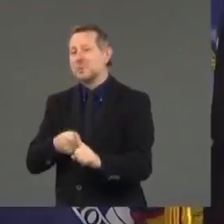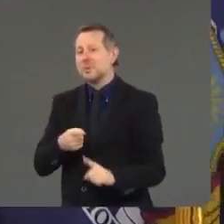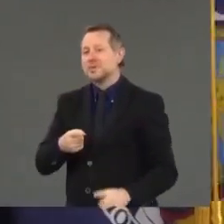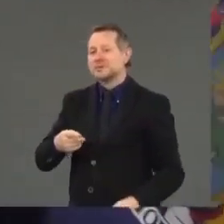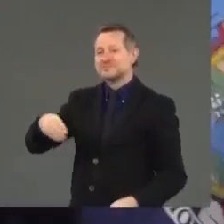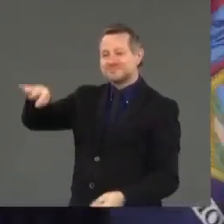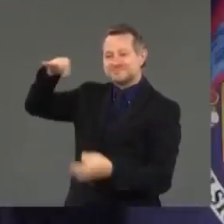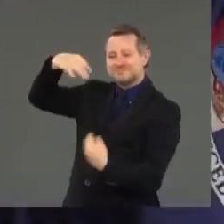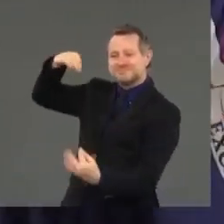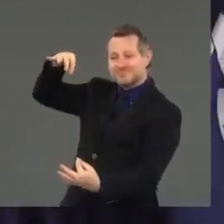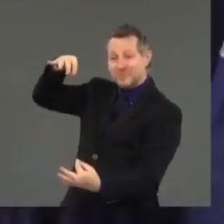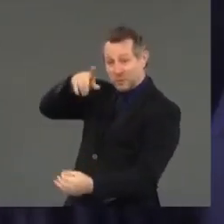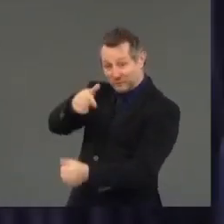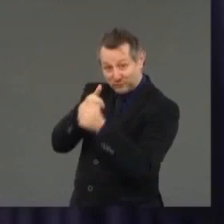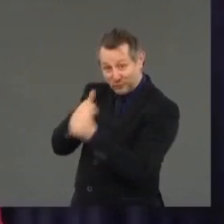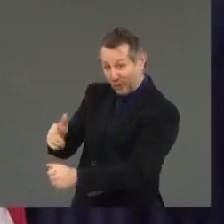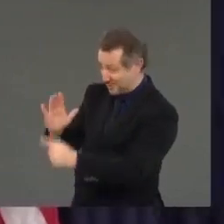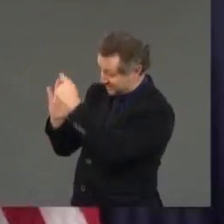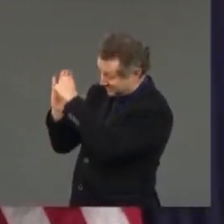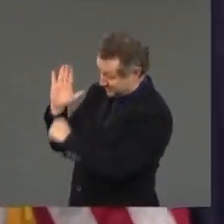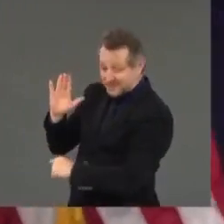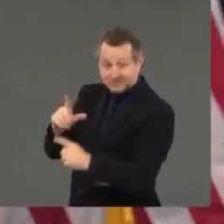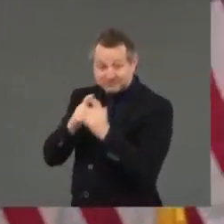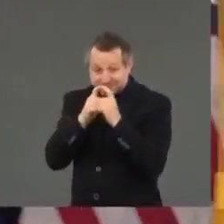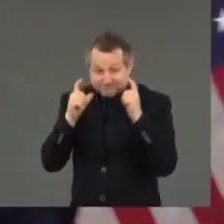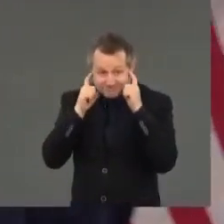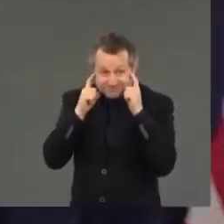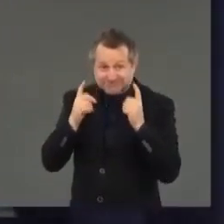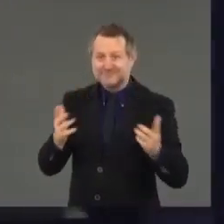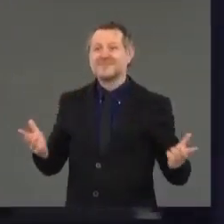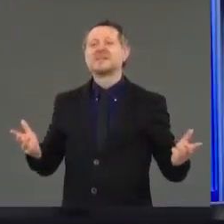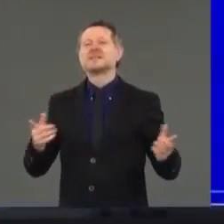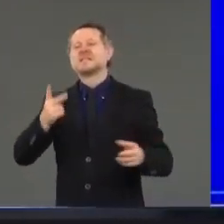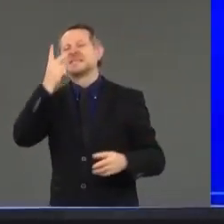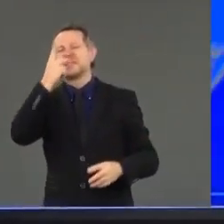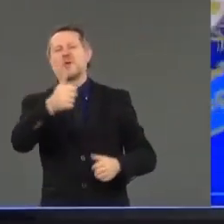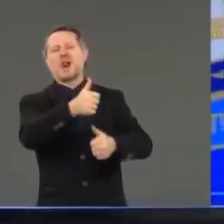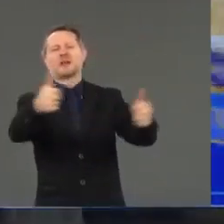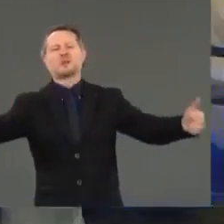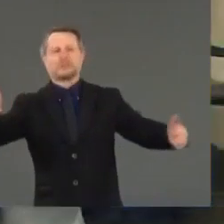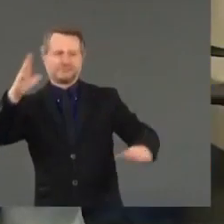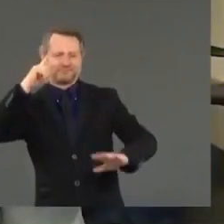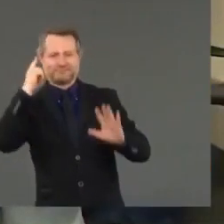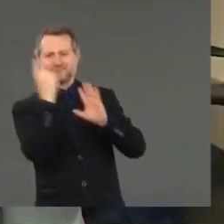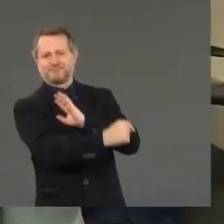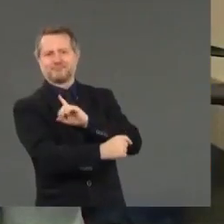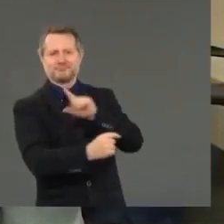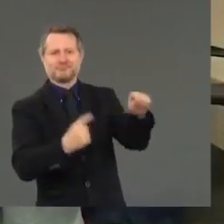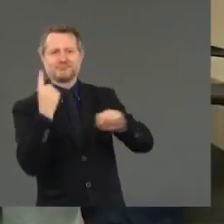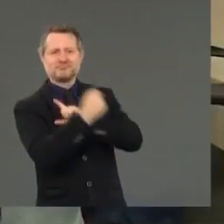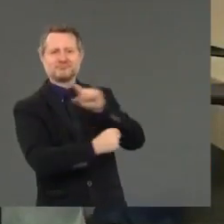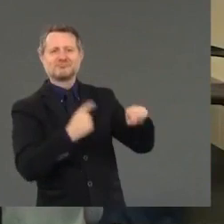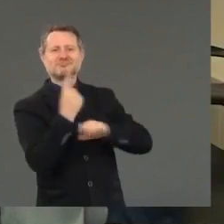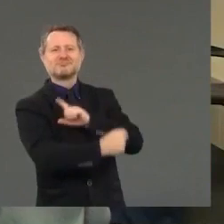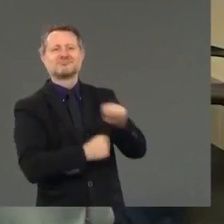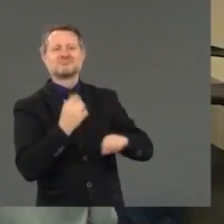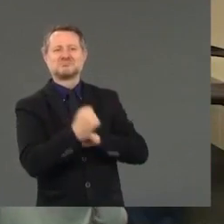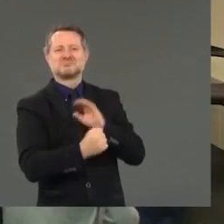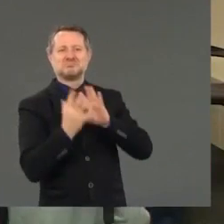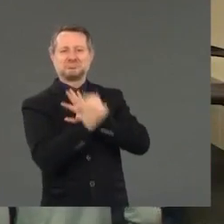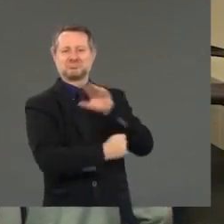THAT COMES DOWN TO WHAT PEOPLE